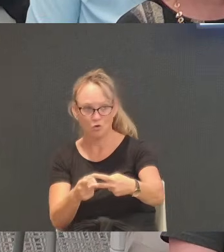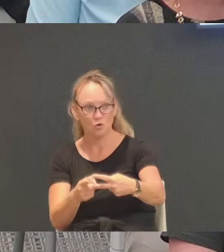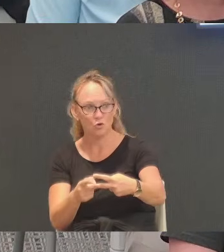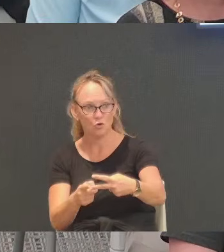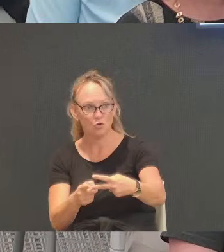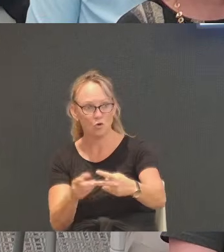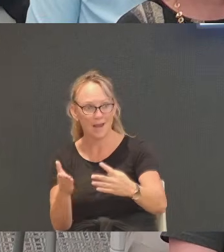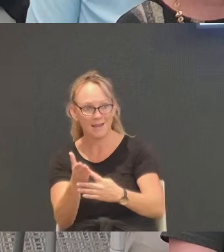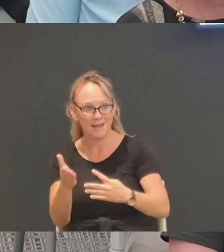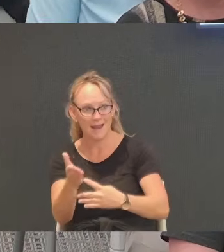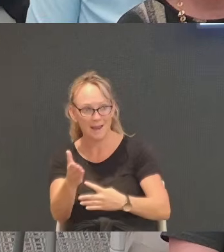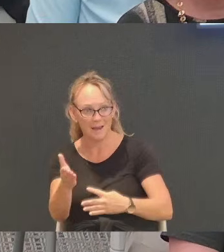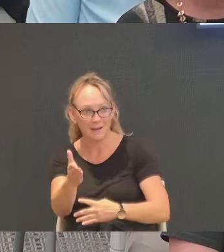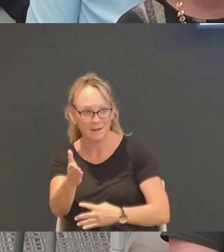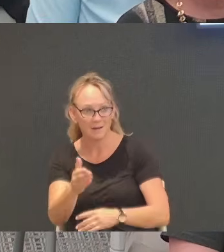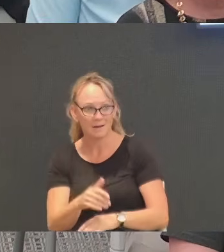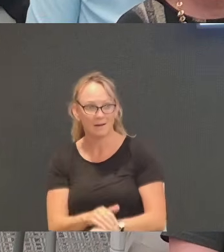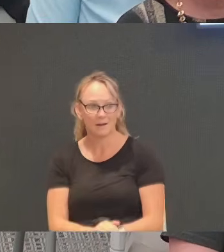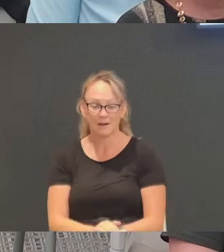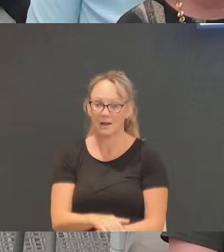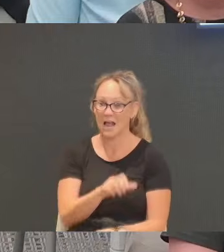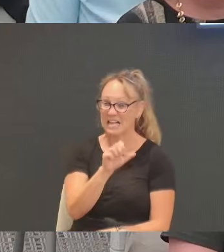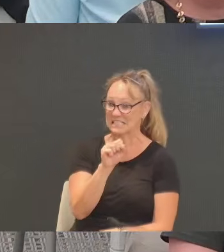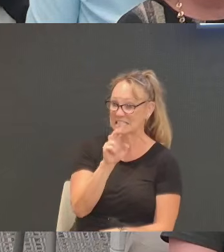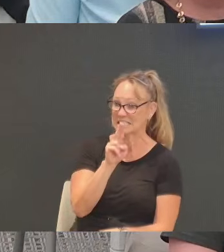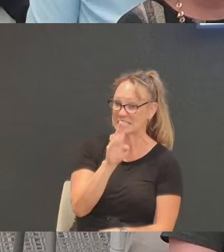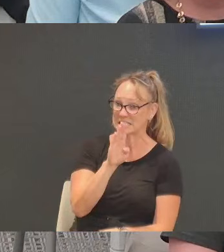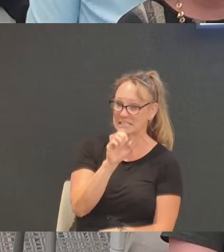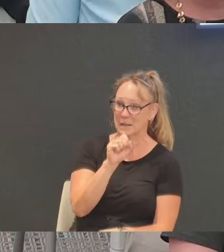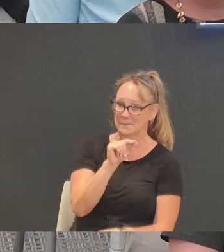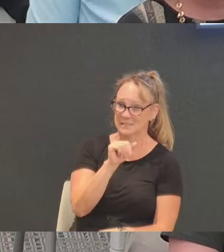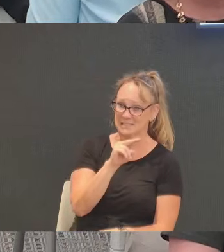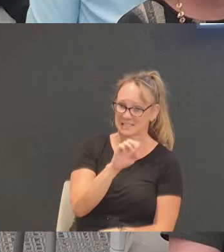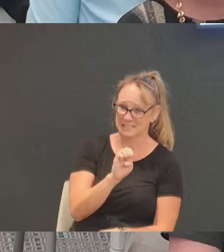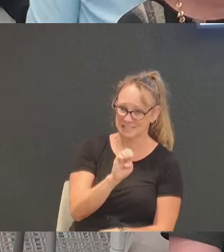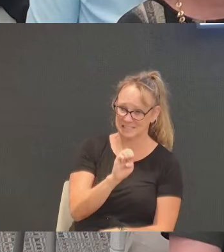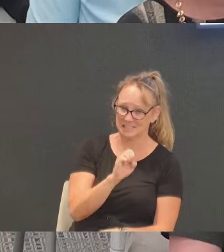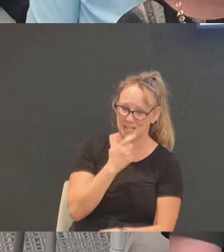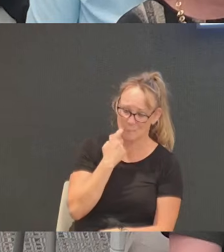substance use and surviving cancer twice. The older daughter struggled with her mental health,